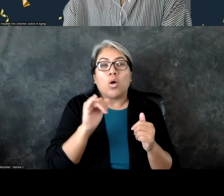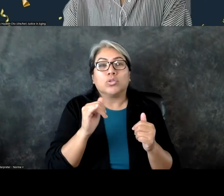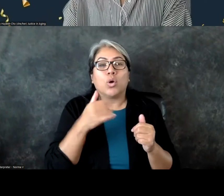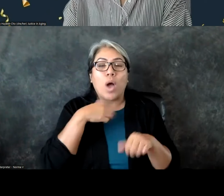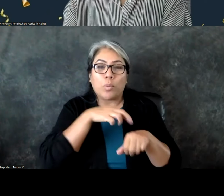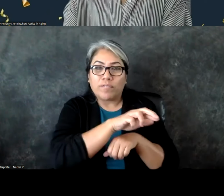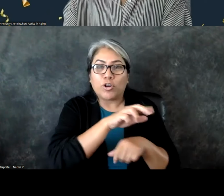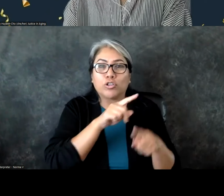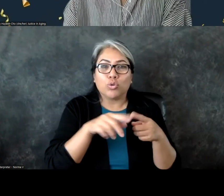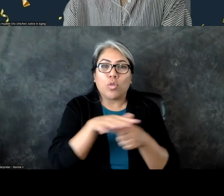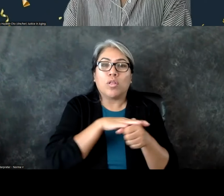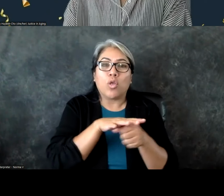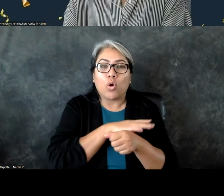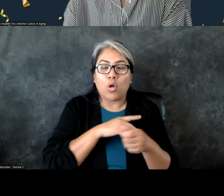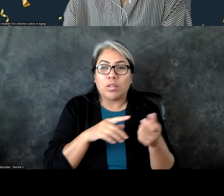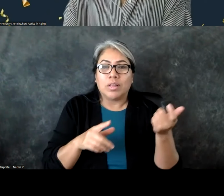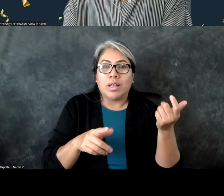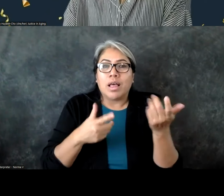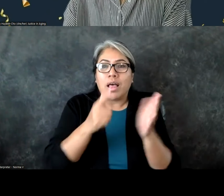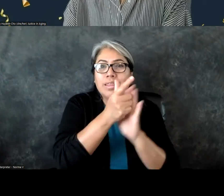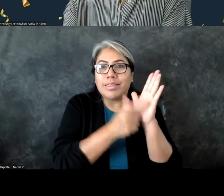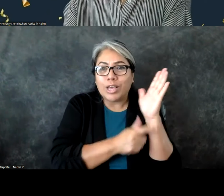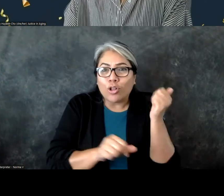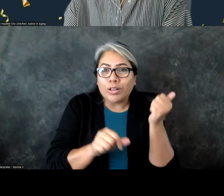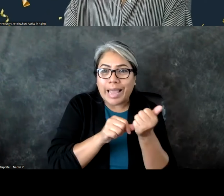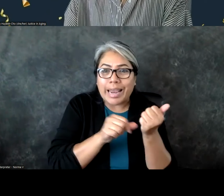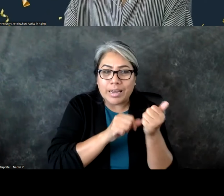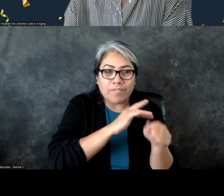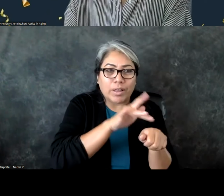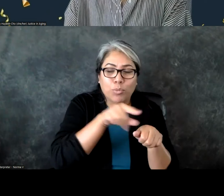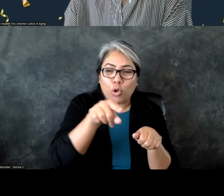and maybe they have a very specific circumstance, I do